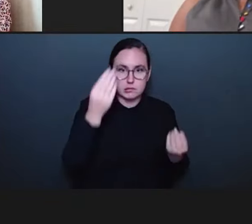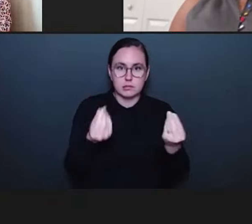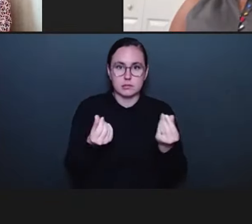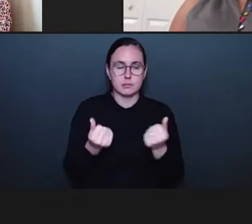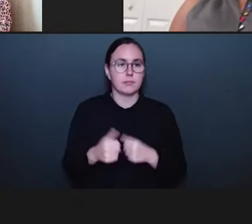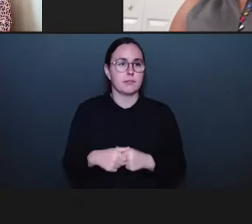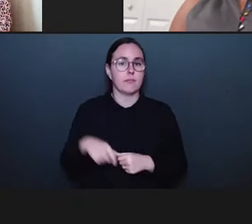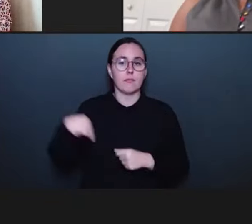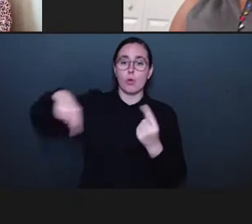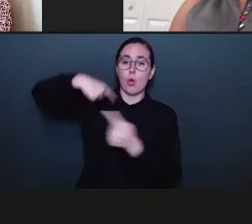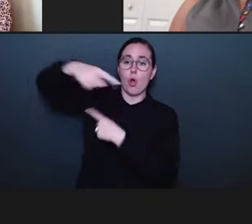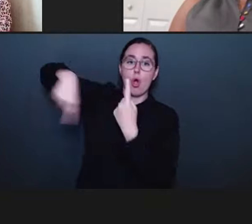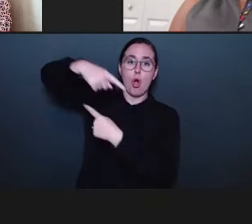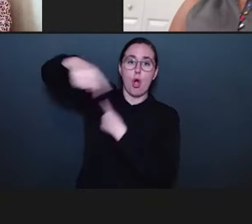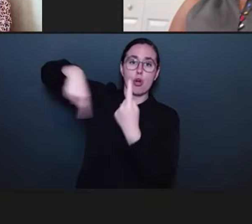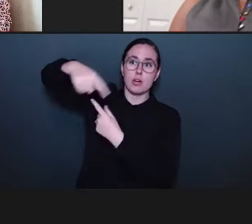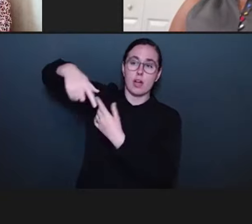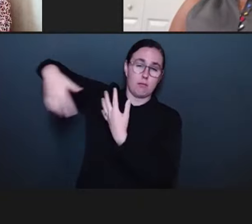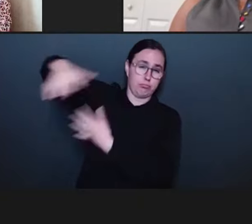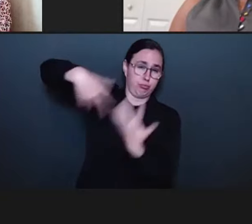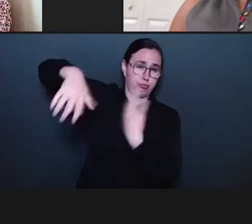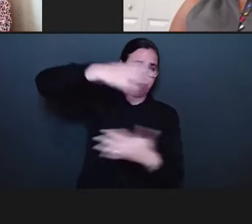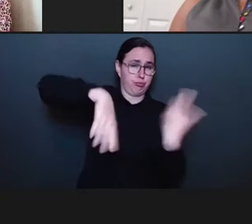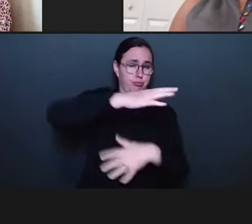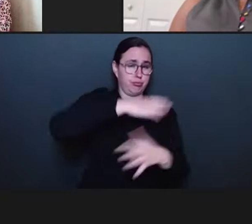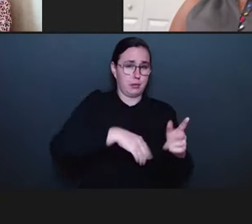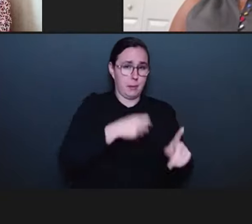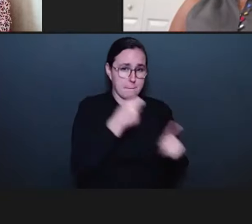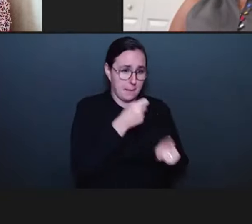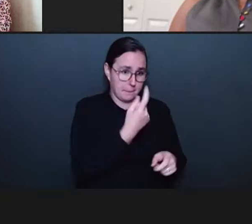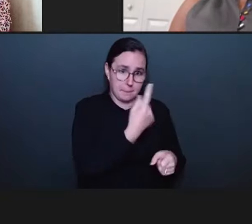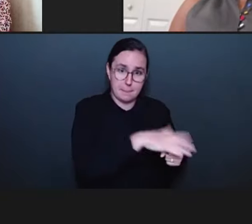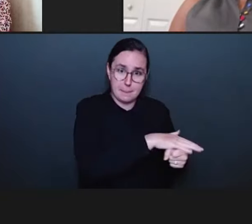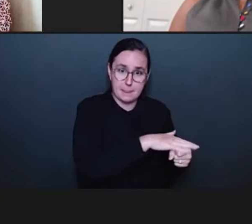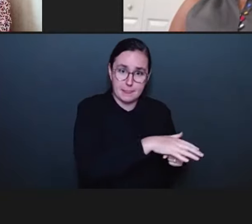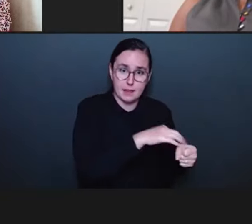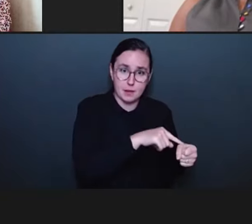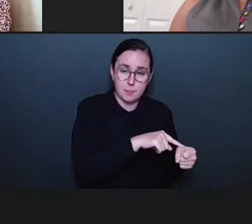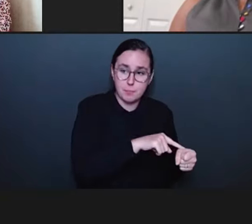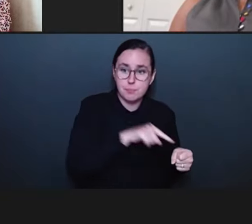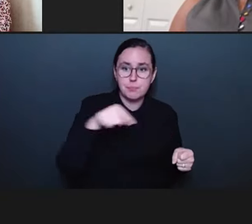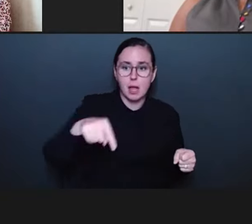but the impact on our little 238 square mile island literally can be wiped off in no time.